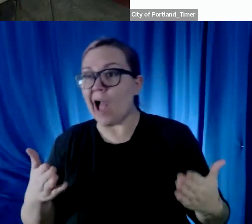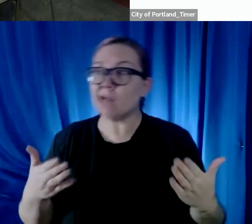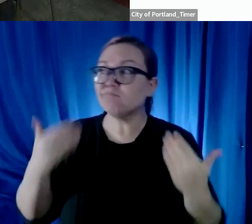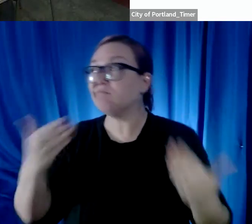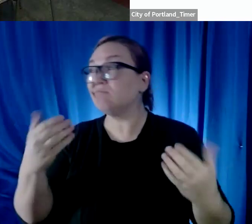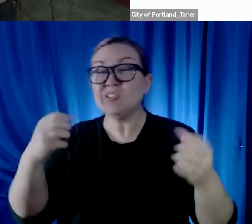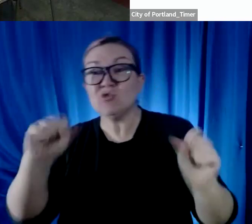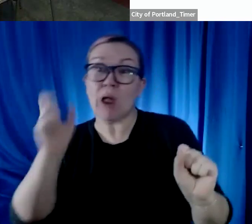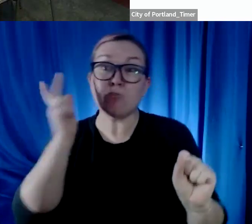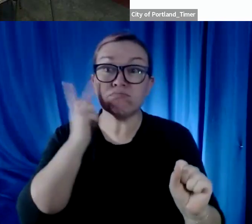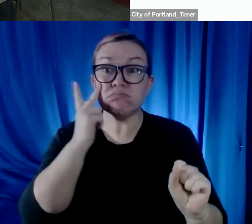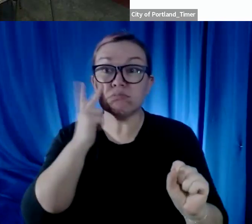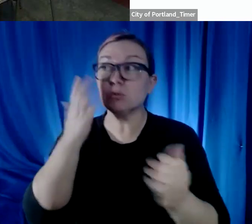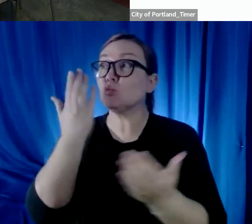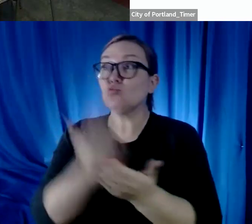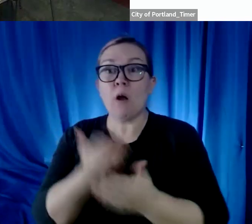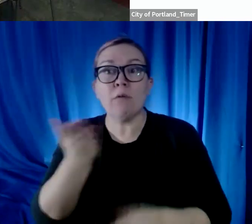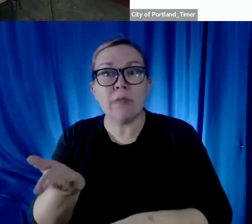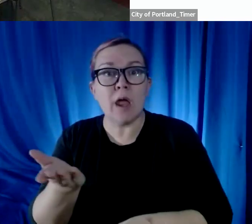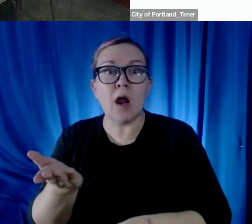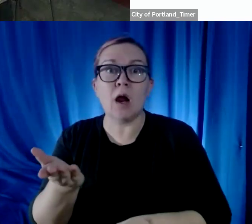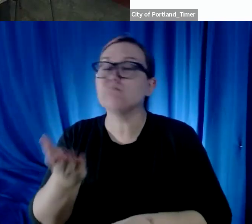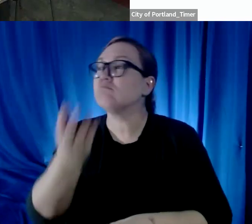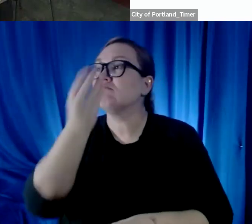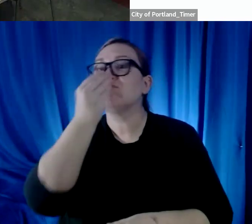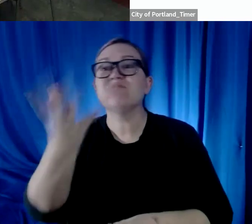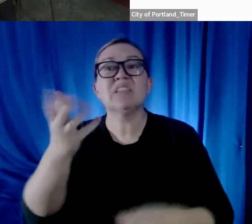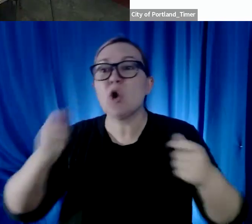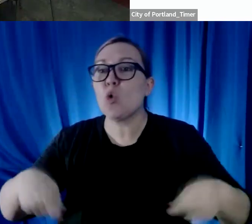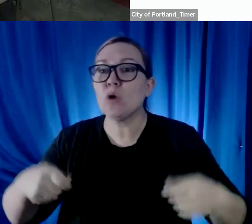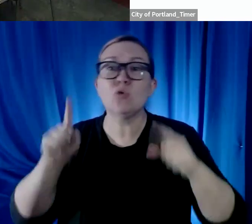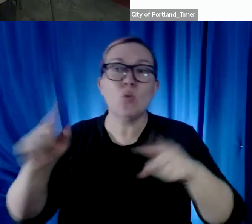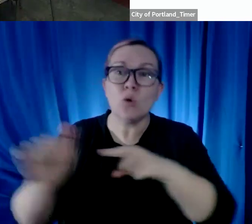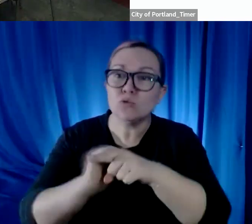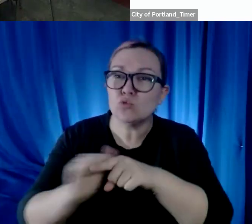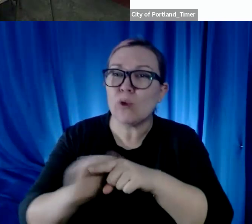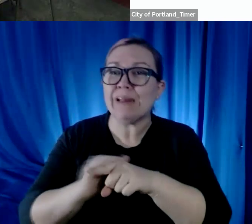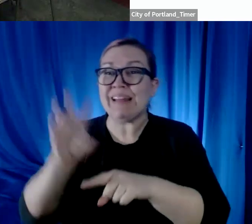I go there and they didn't bat an eye. Went to this training session. It's like six, seven week long training session.